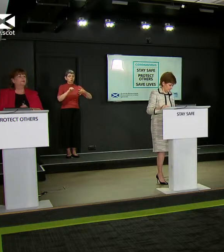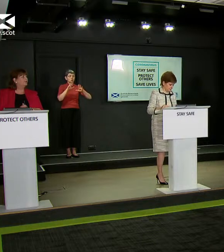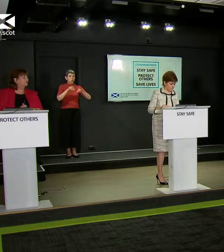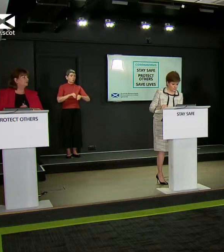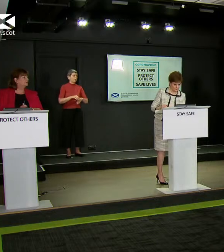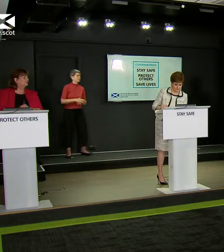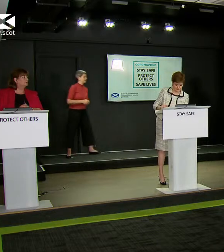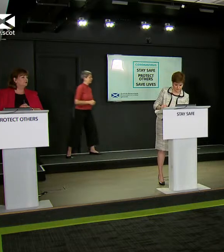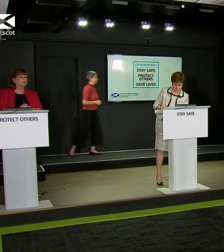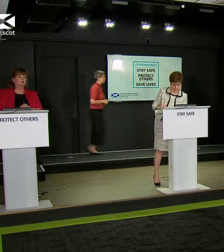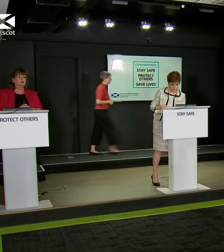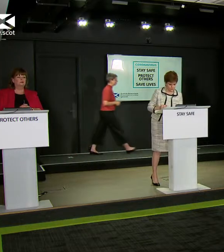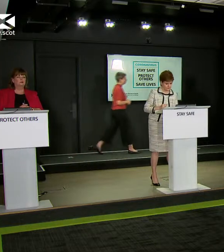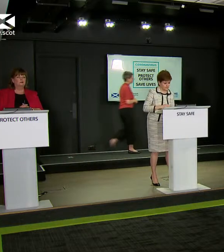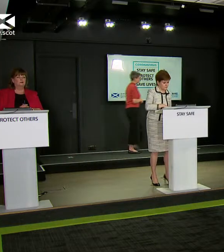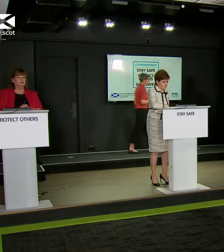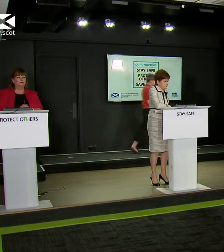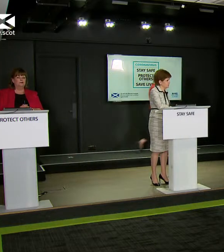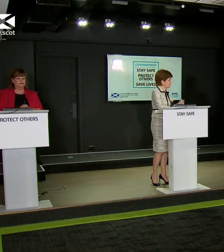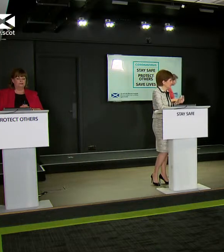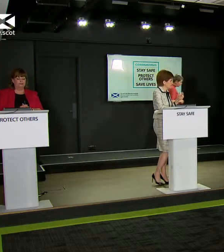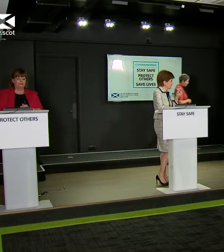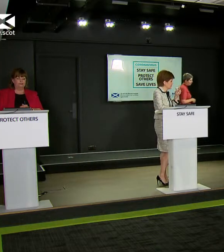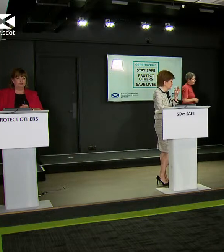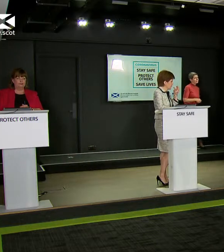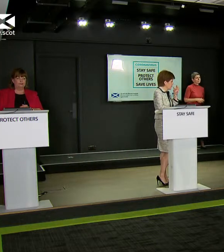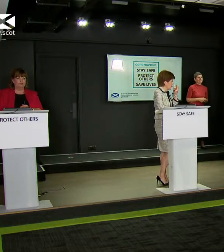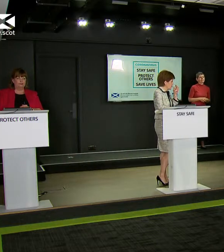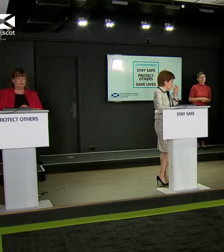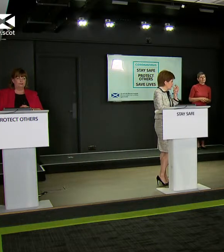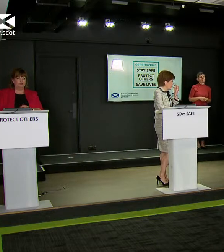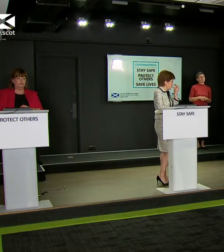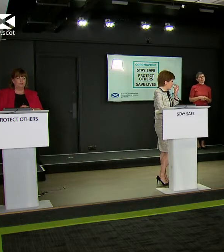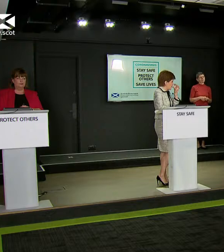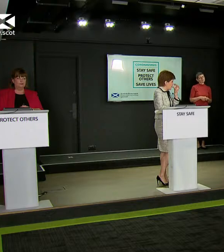I would only, and maybe I don't always ask this, I would ask you to look back at exactly